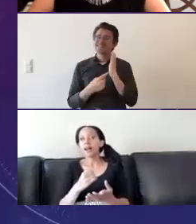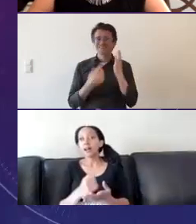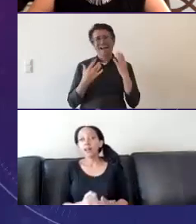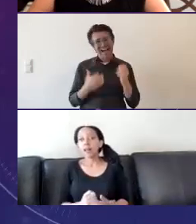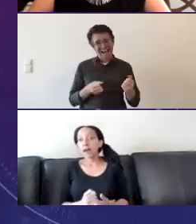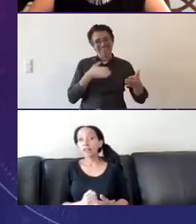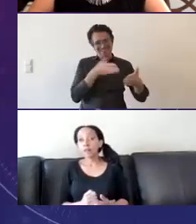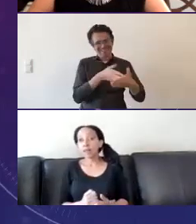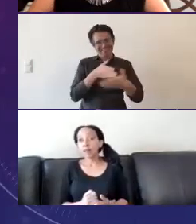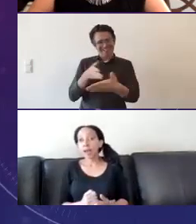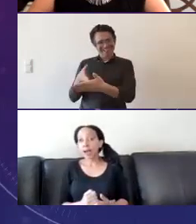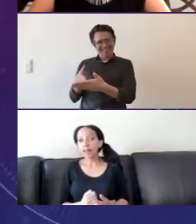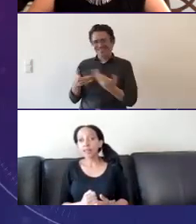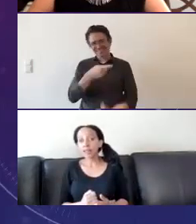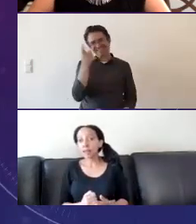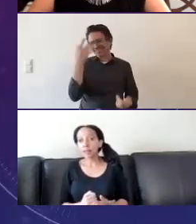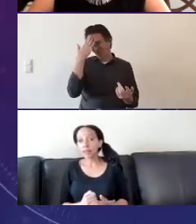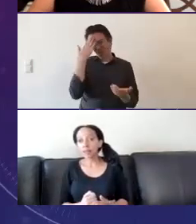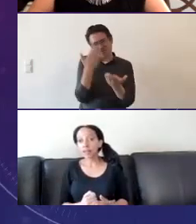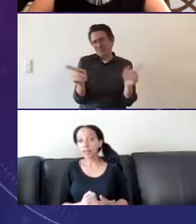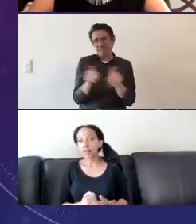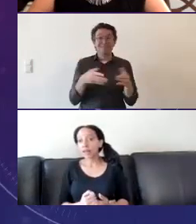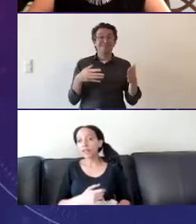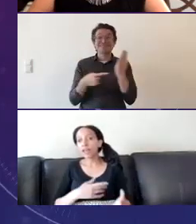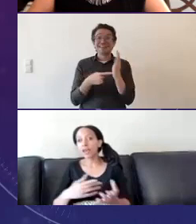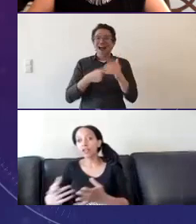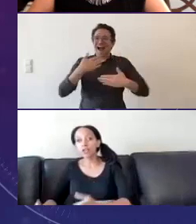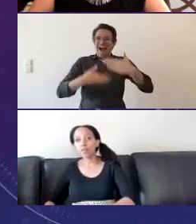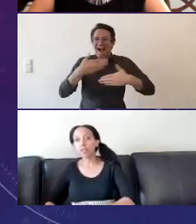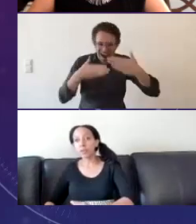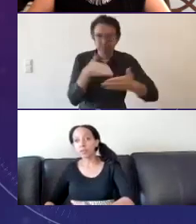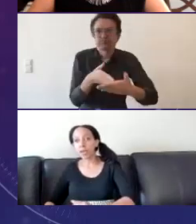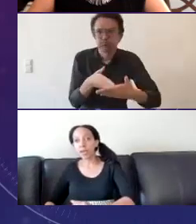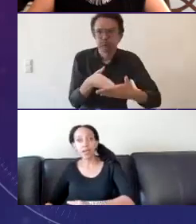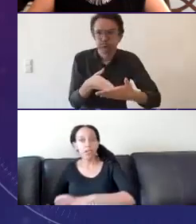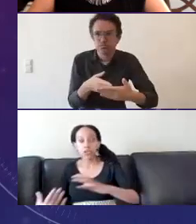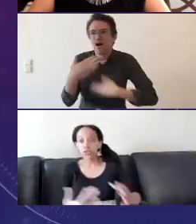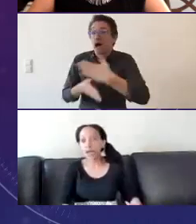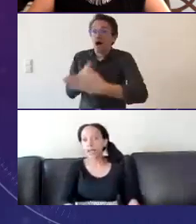everybody has some abilities if you can't do something one way try another